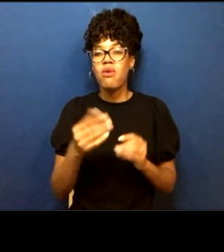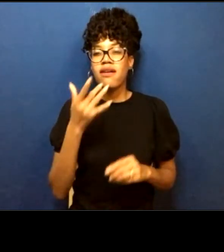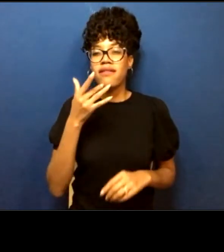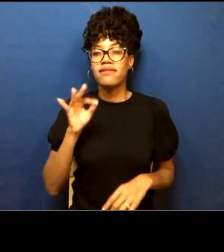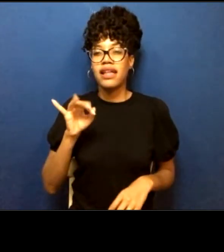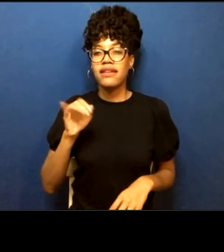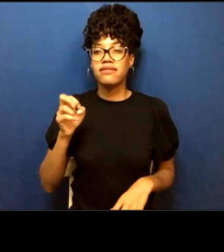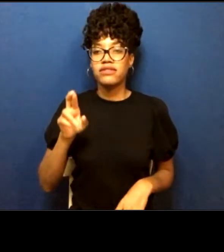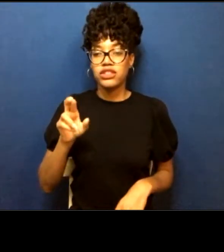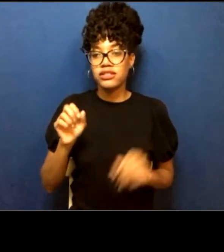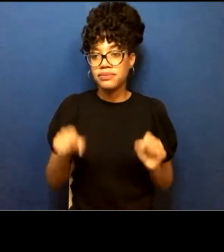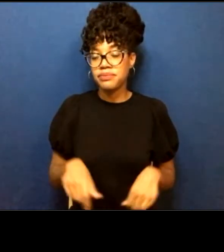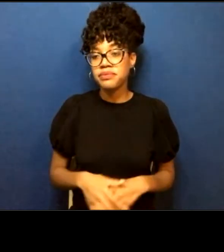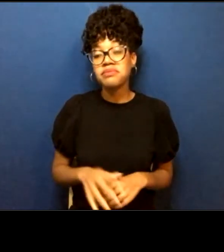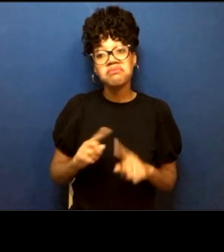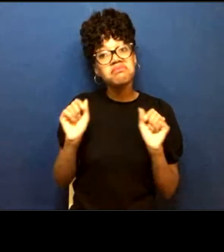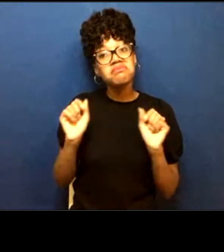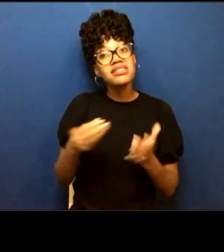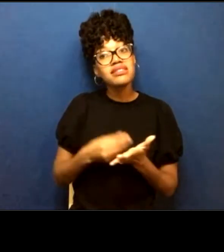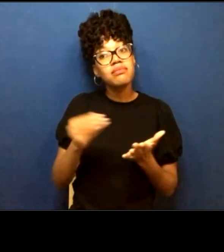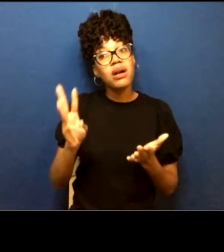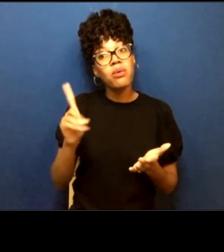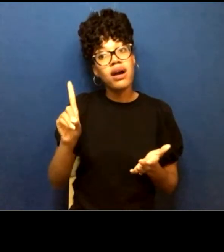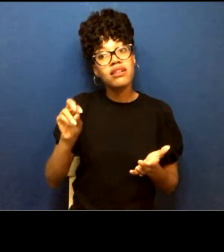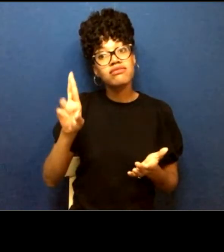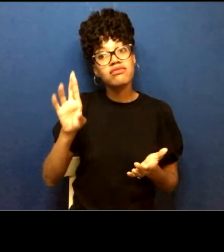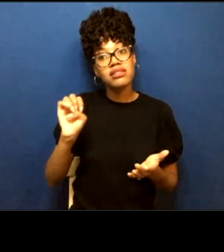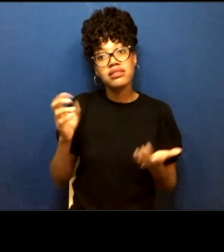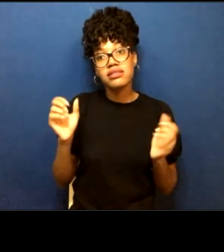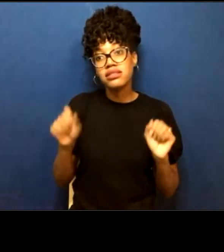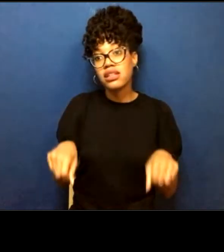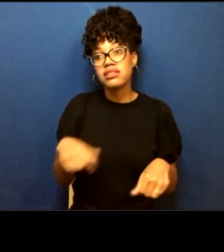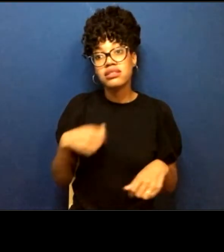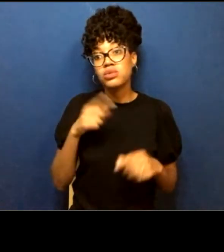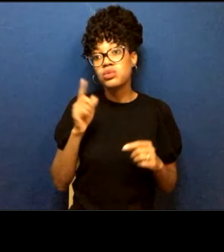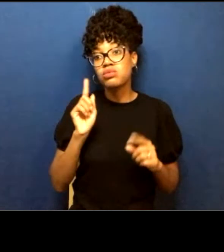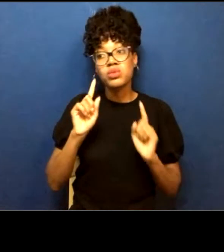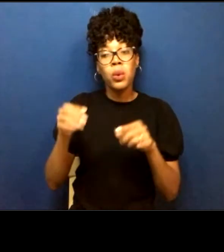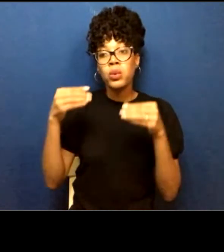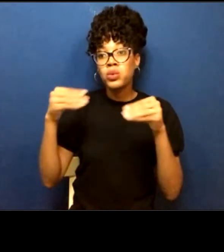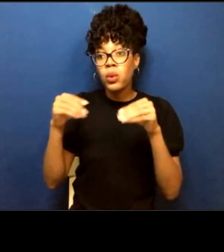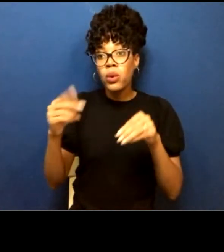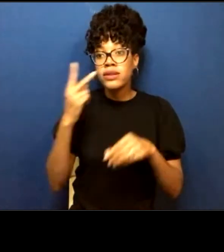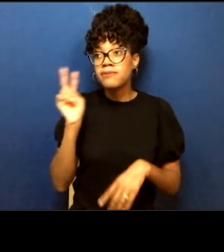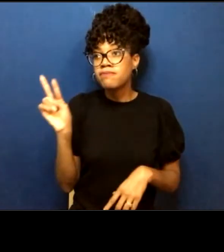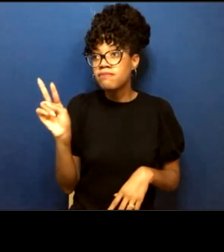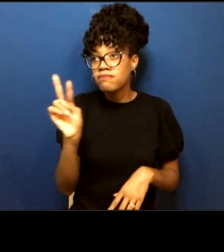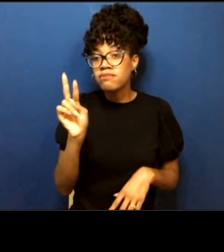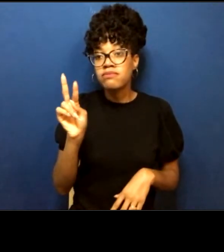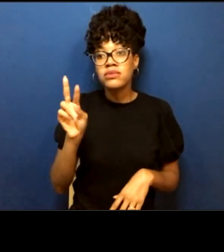It's typically next to the other rice in the shopping Isles. And so you'll just want to check to see is it cultivated wild rice?